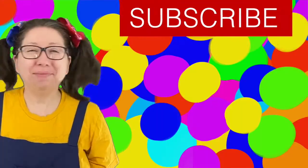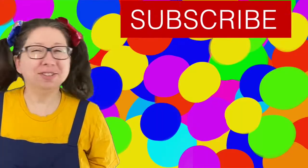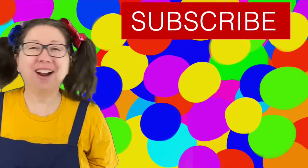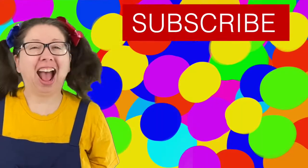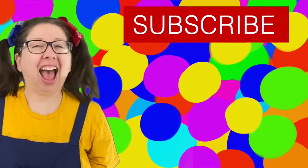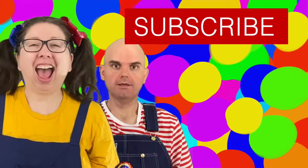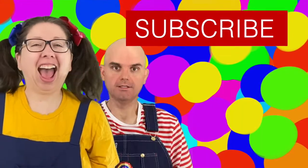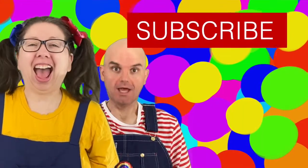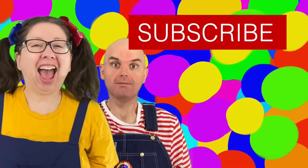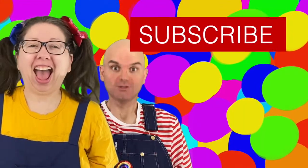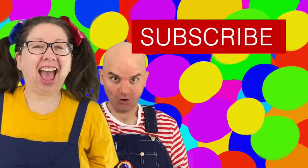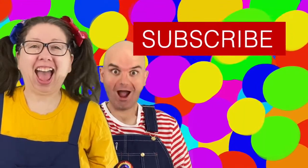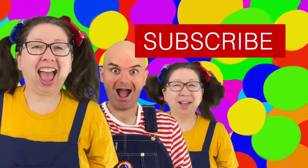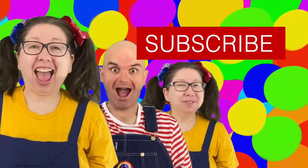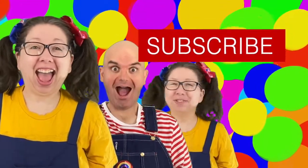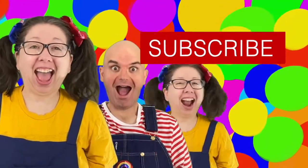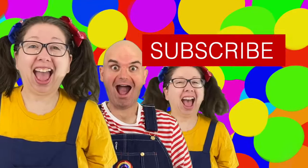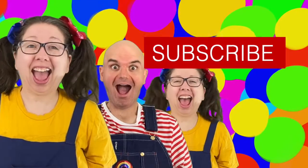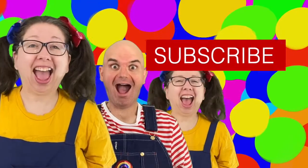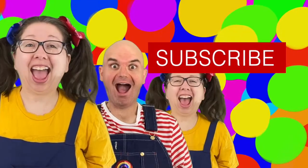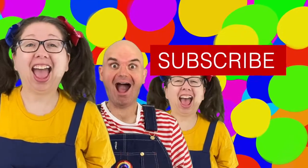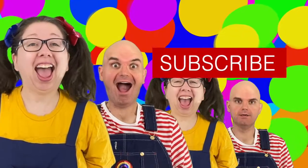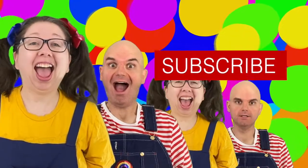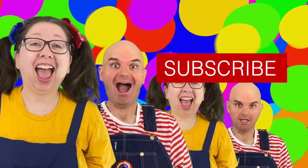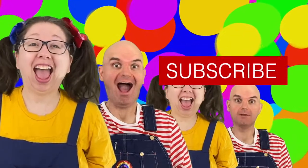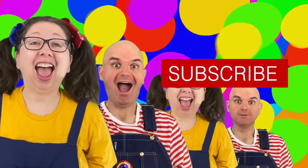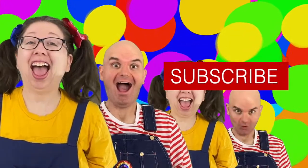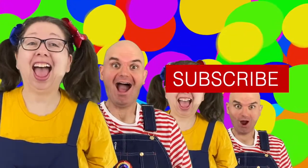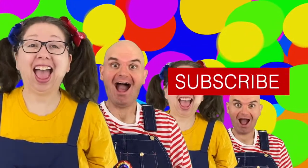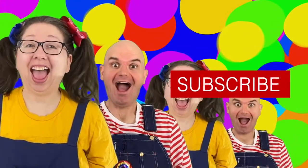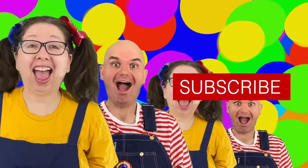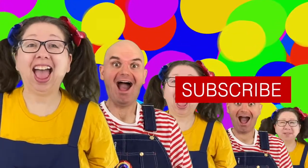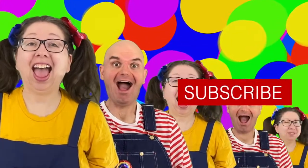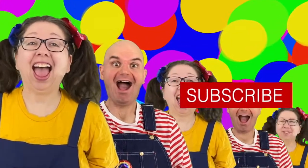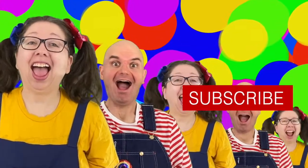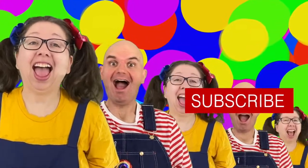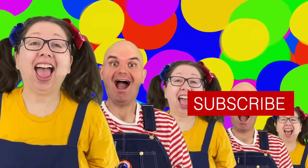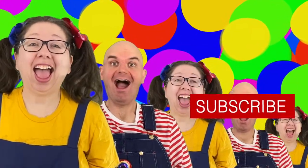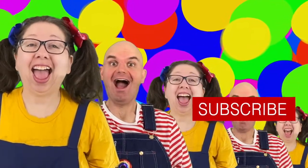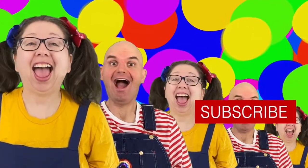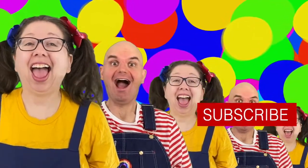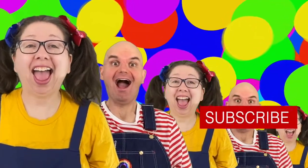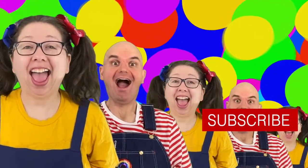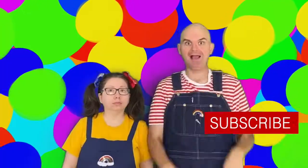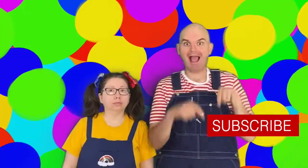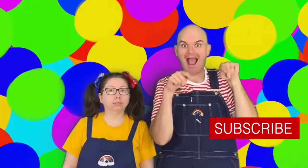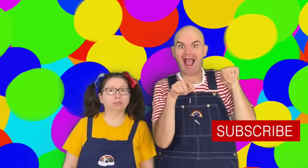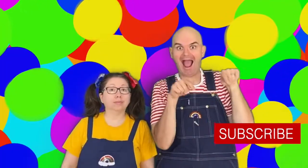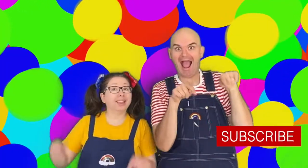🎶Subscribe, subscribe, subscribe, subscribe, subscribe.